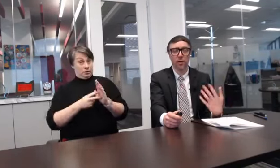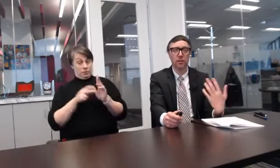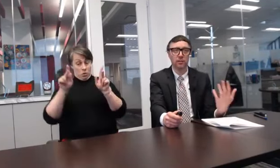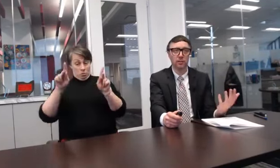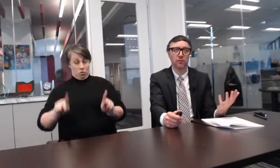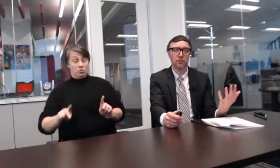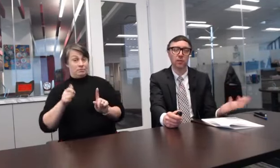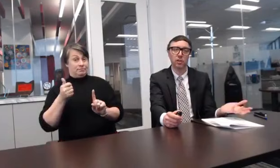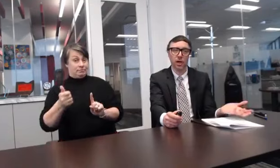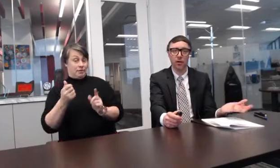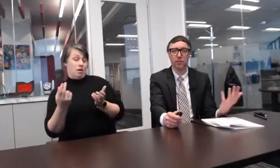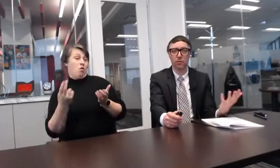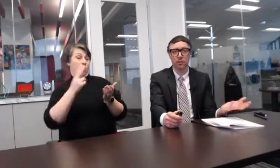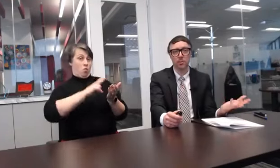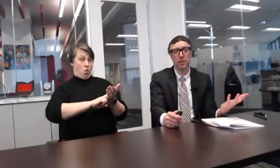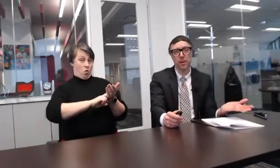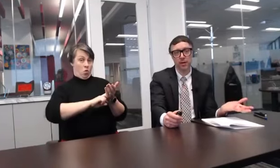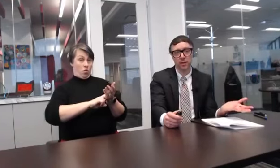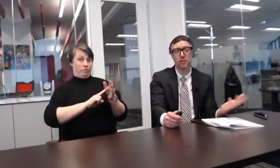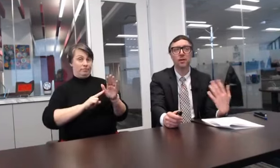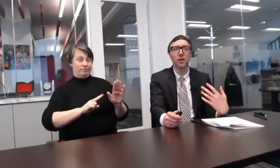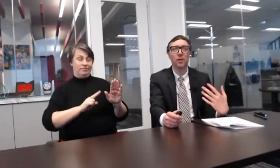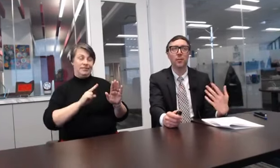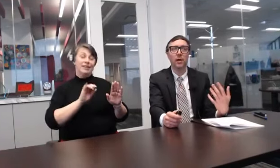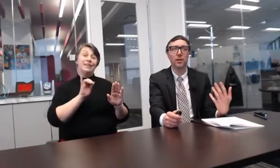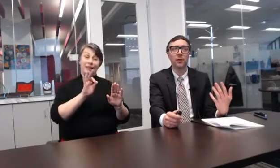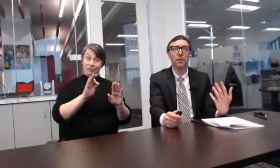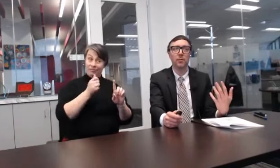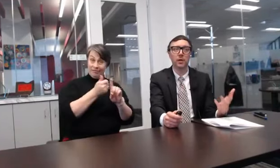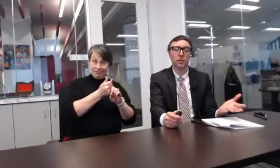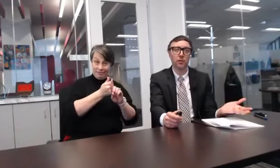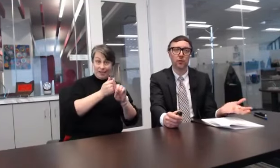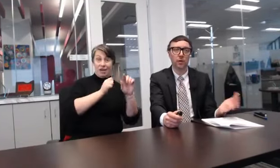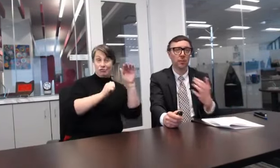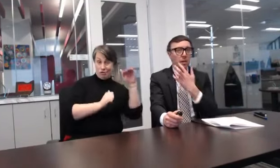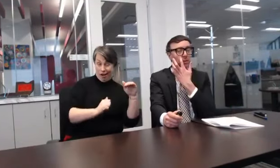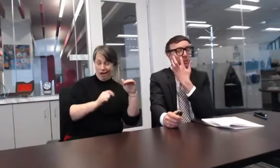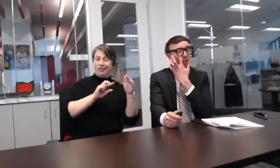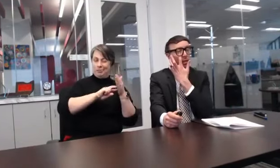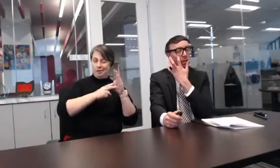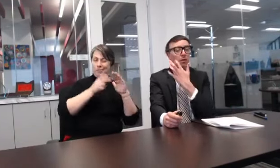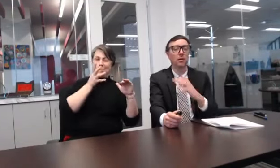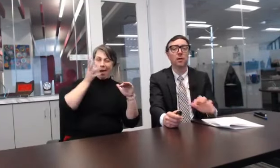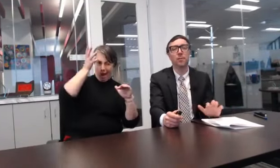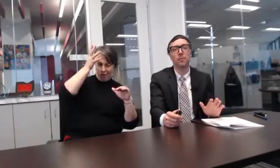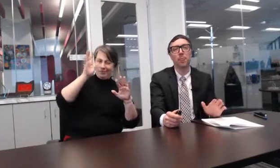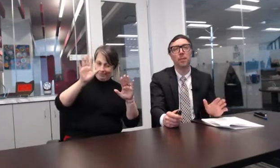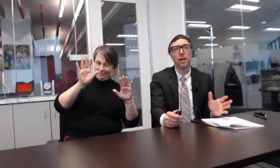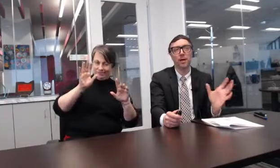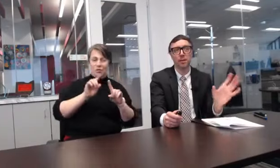and this is, for a child, it's going to be the parent. But budget authority means that the parent